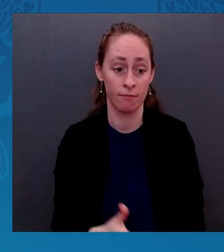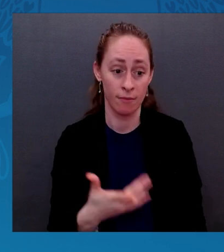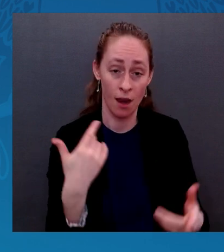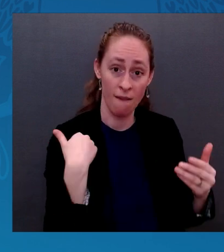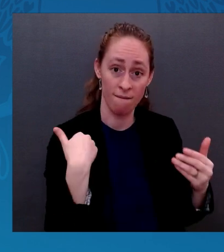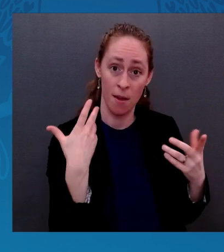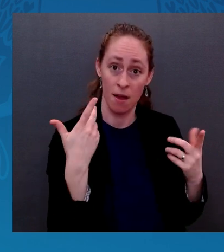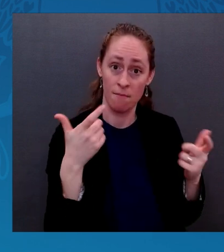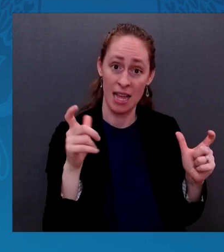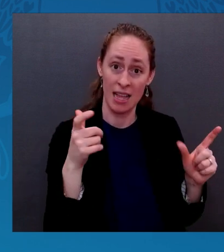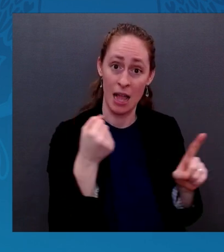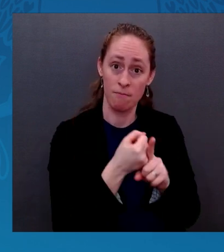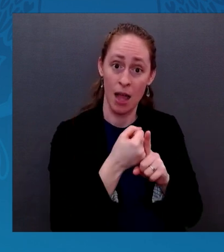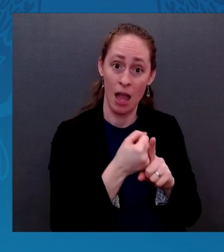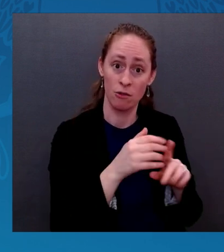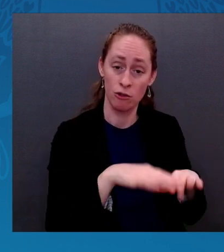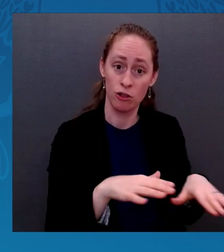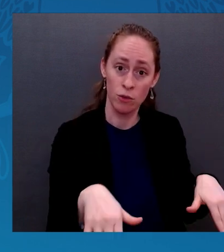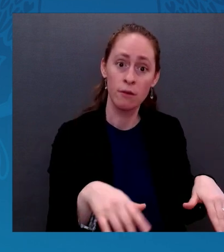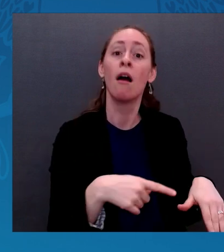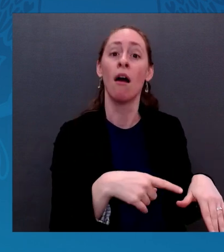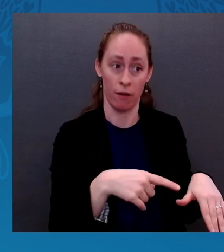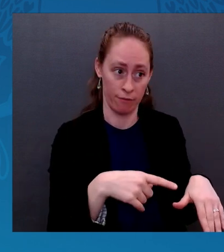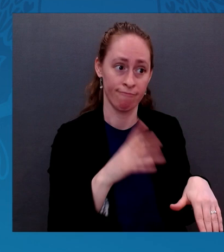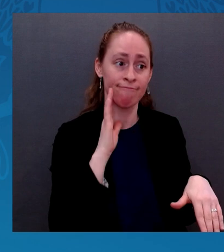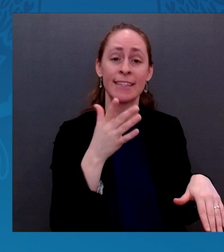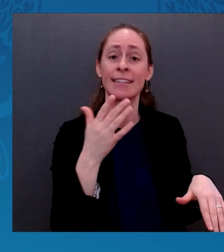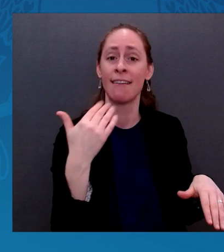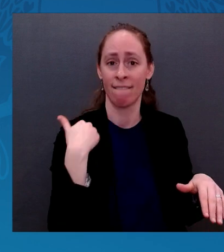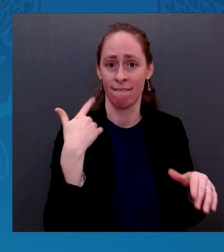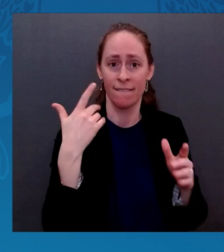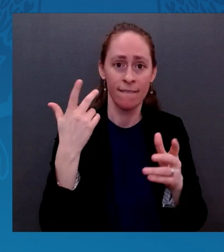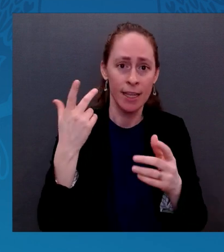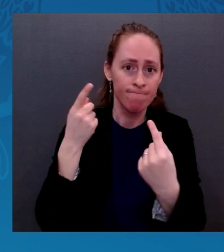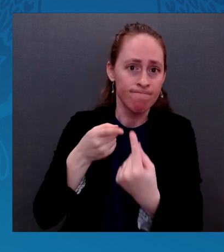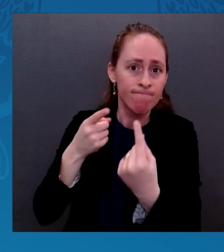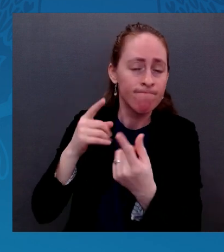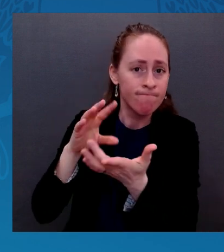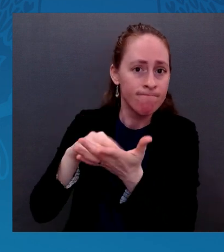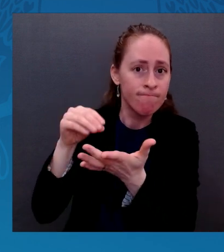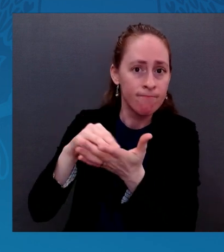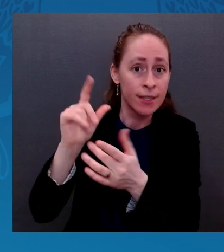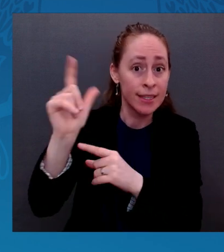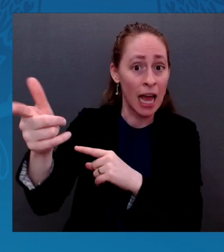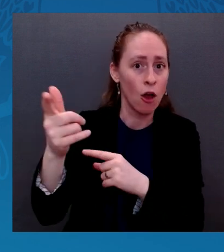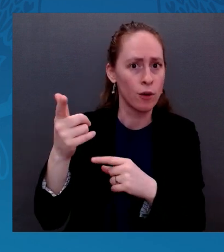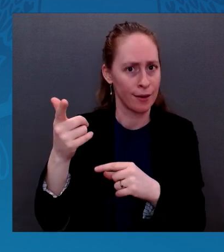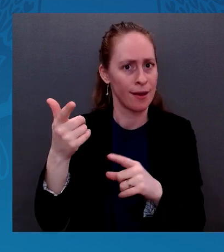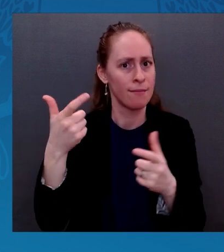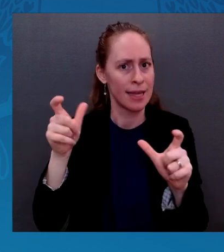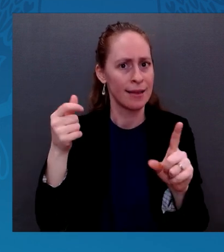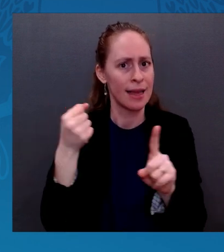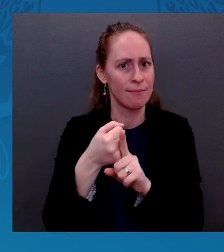This is an issue that is about America's workforce and the excellence of that workforce